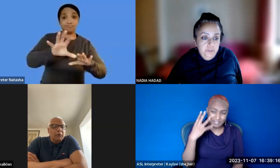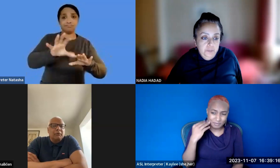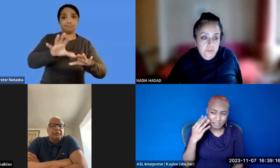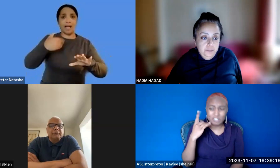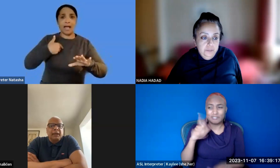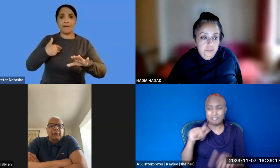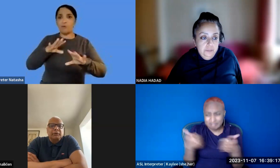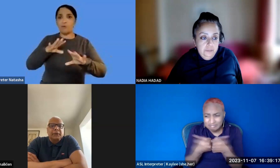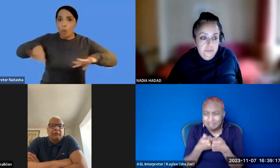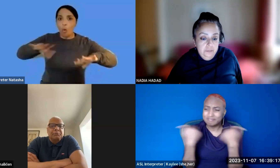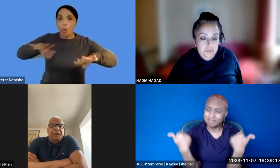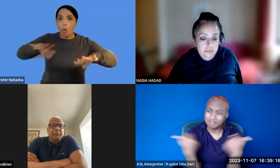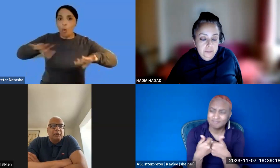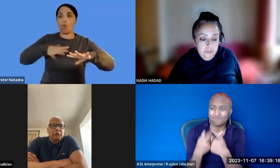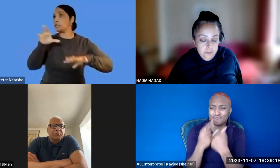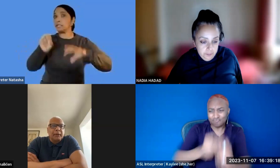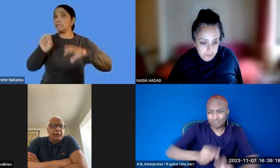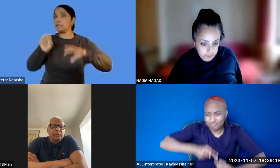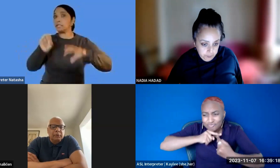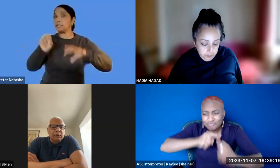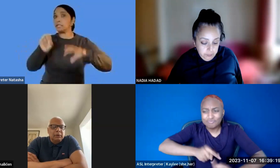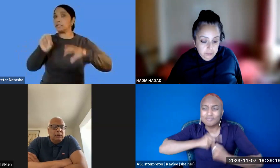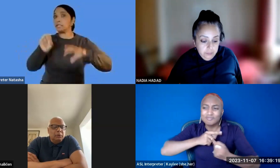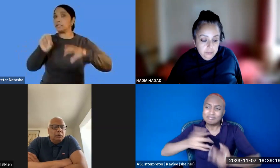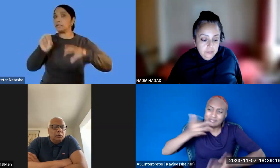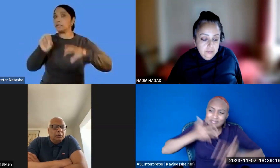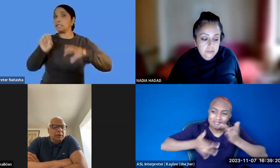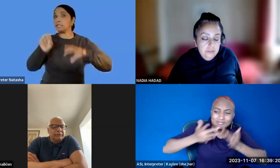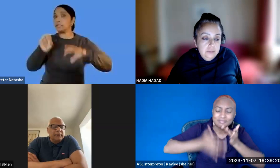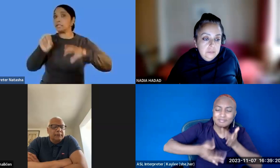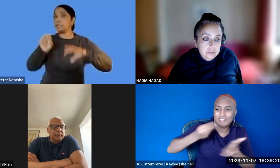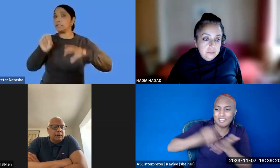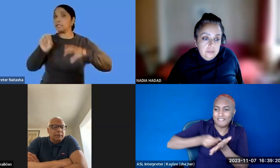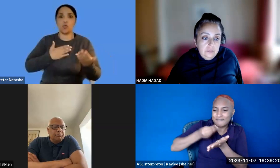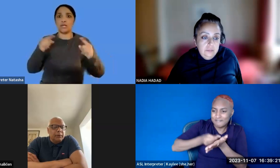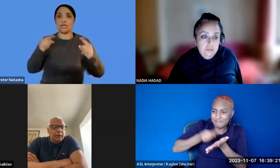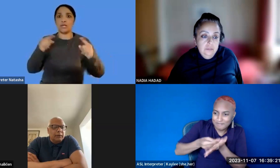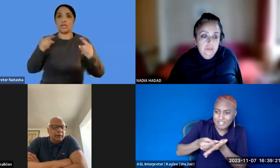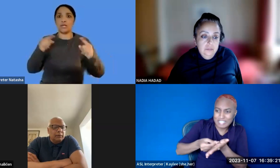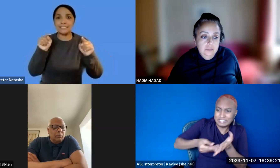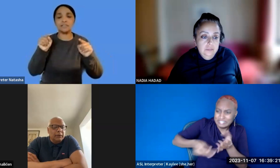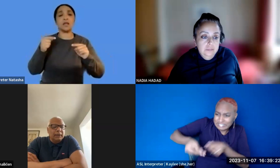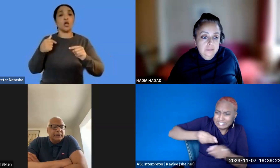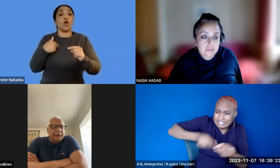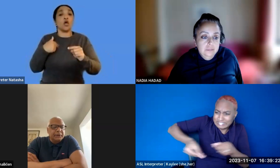we often find ourselves being approached by 2 different organizations in the North